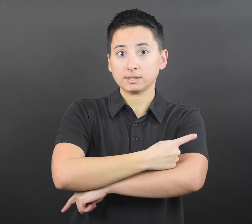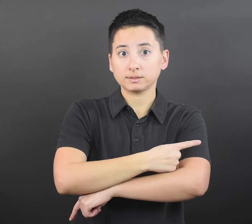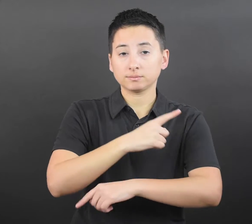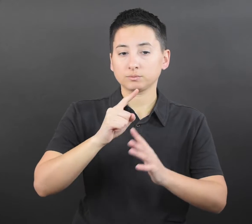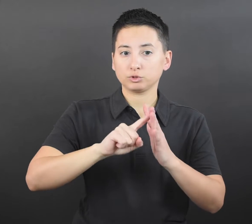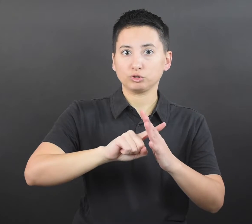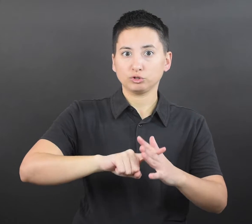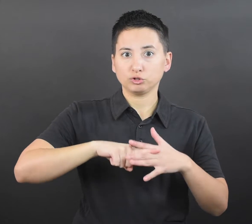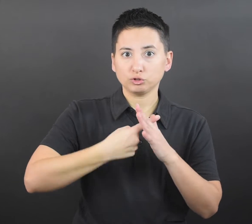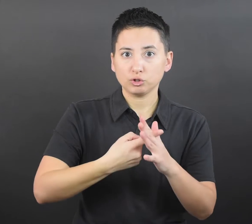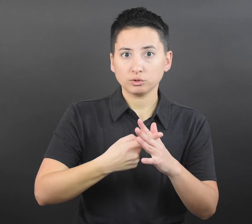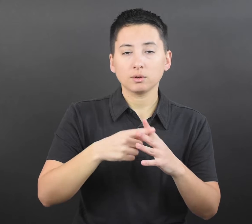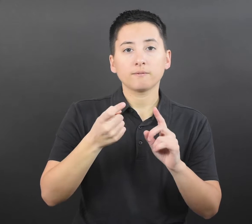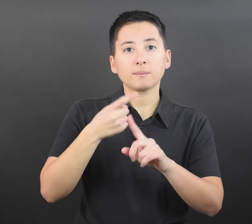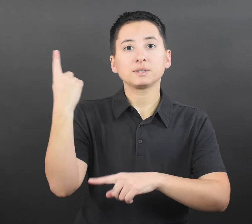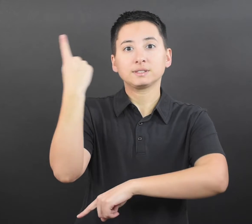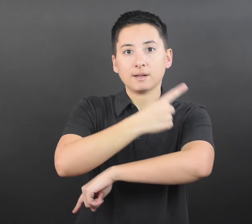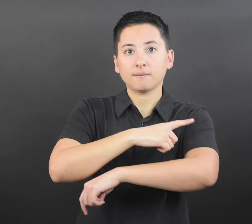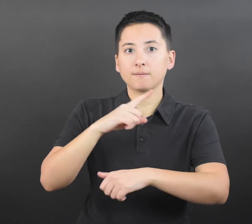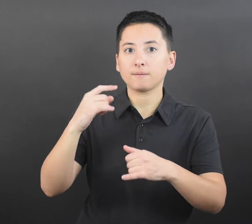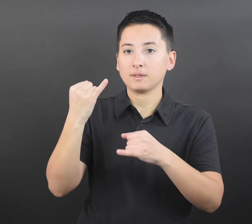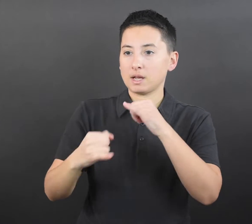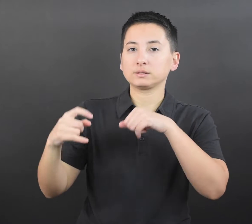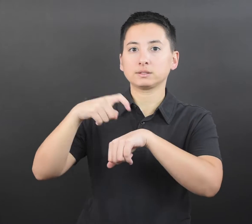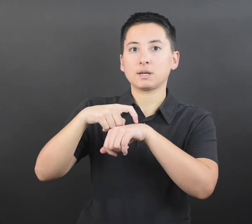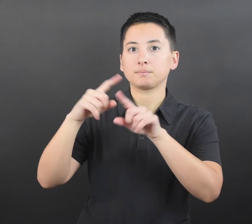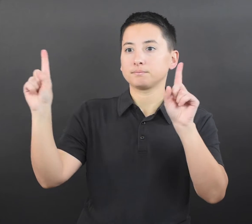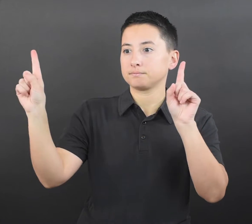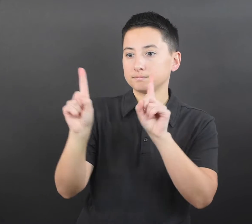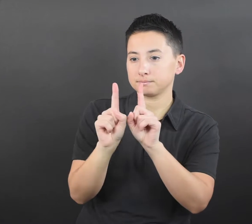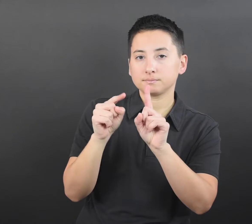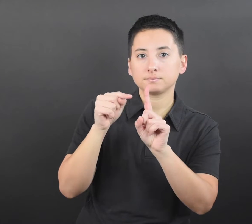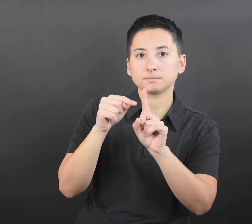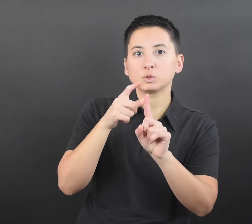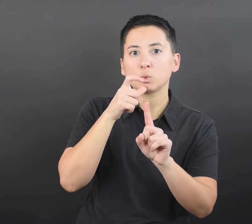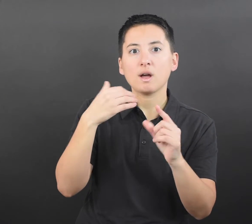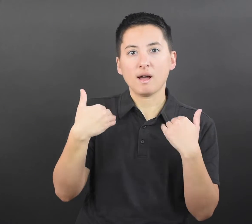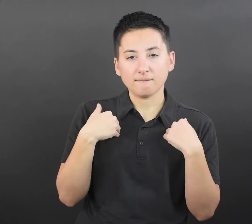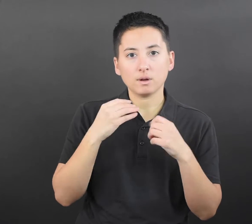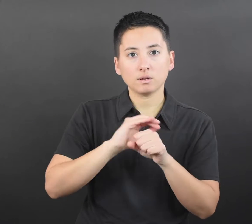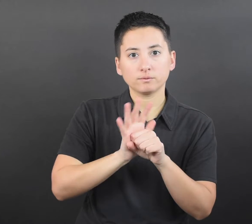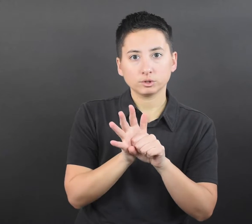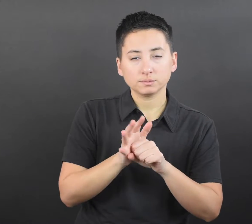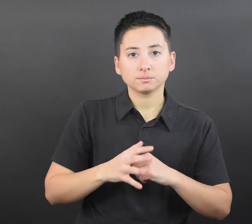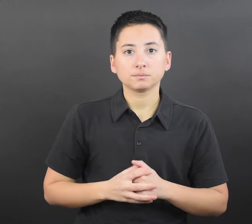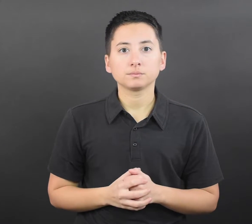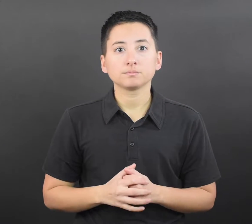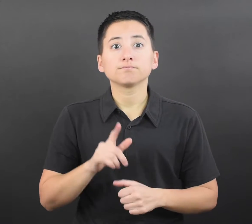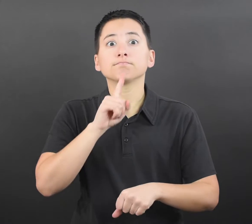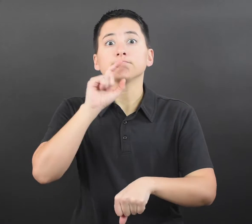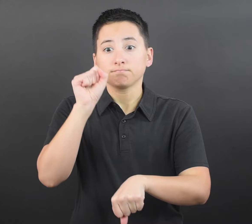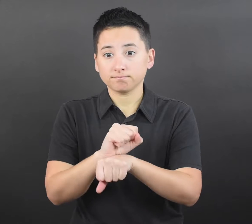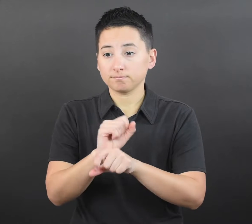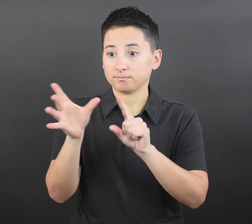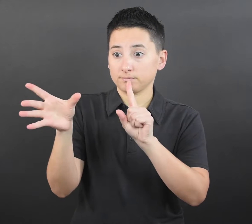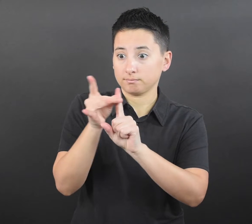The 10 days start from the day after the person’s last close contact with someone with COVID-19.